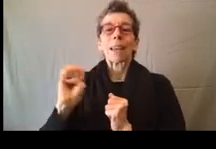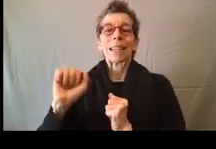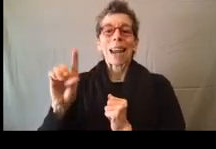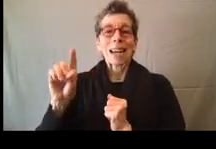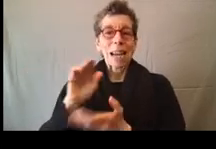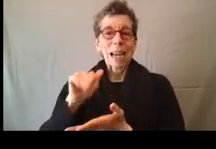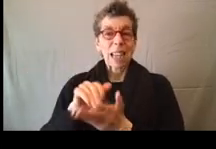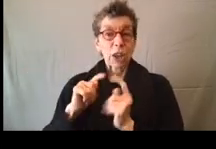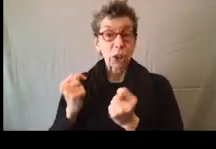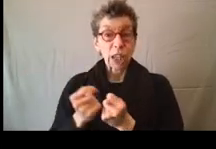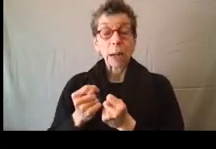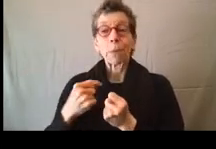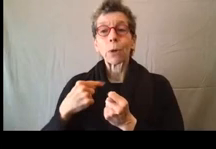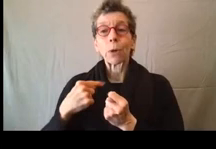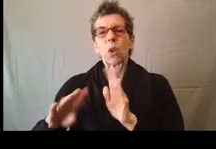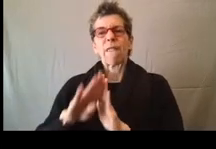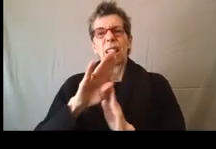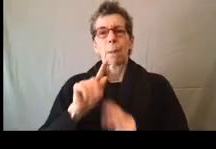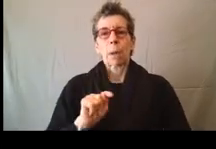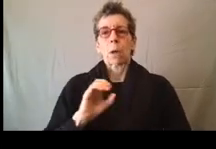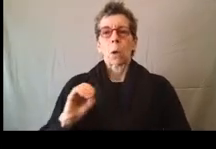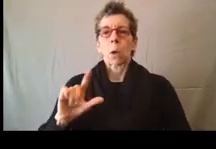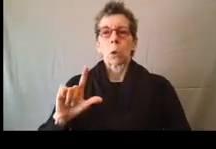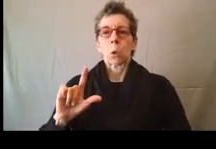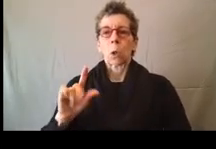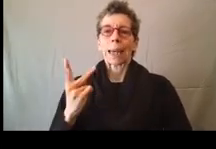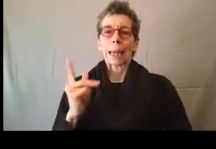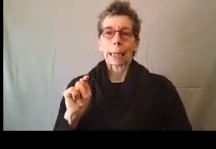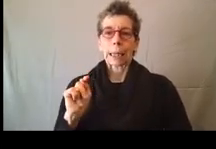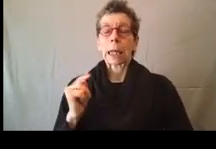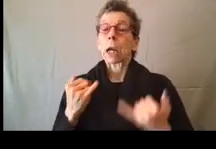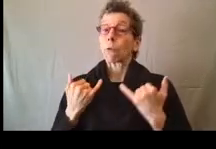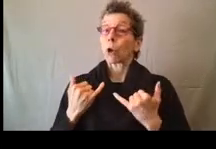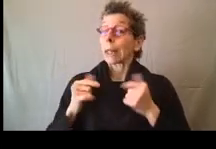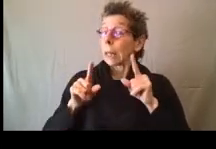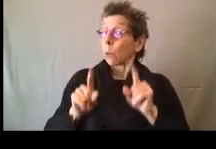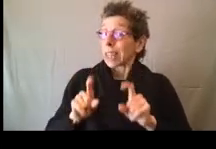development of the toolkit. We are currently testing and refining the tool. We are doing